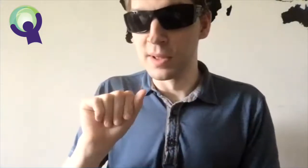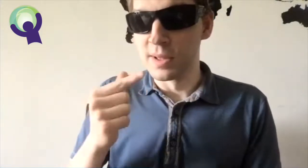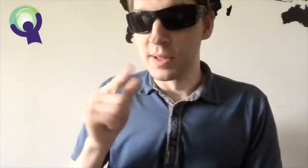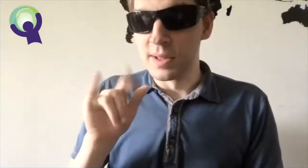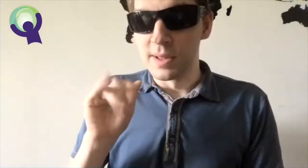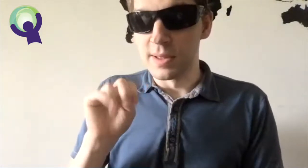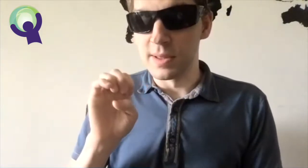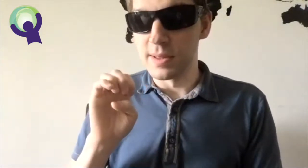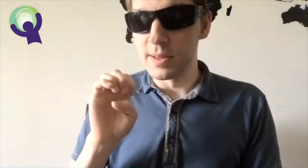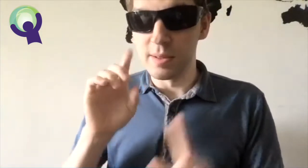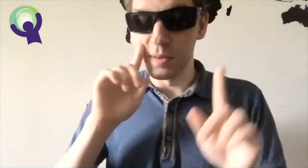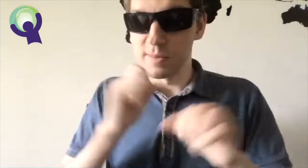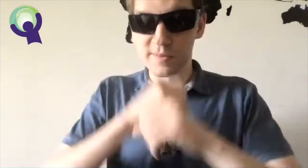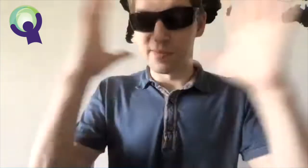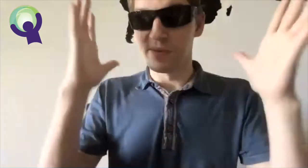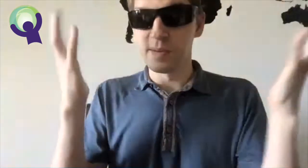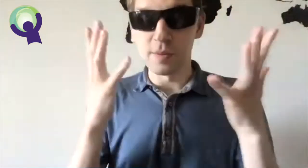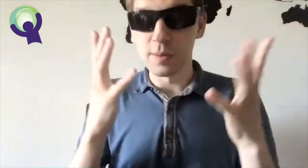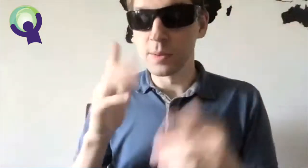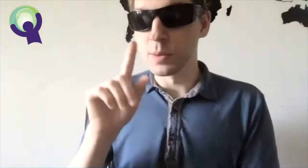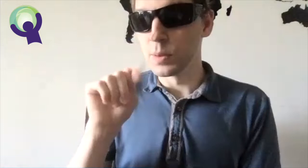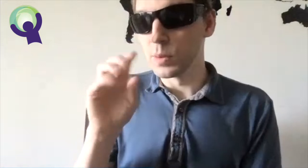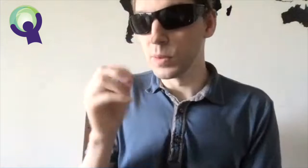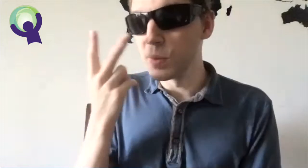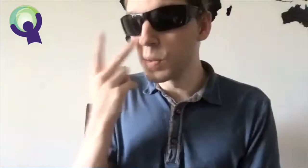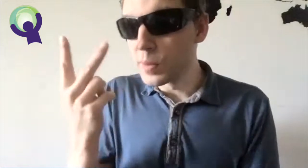That really lit a light bulb for me in setting up a business.